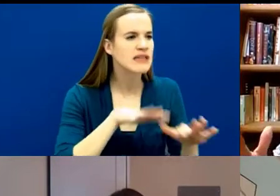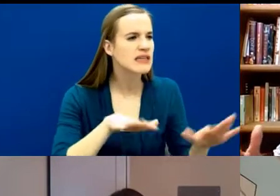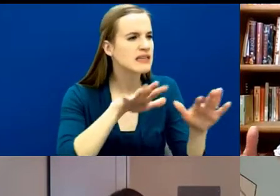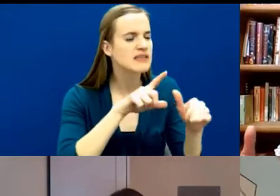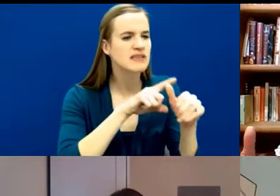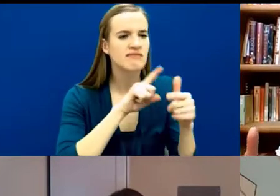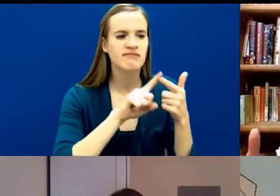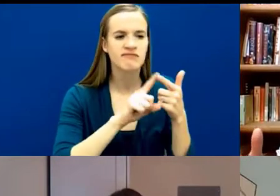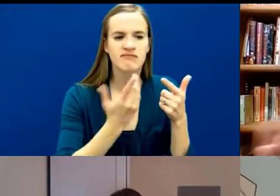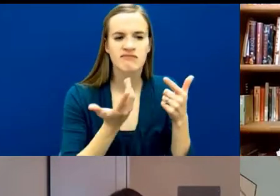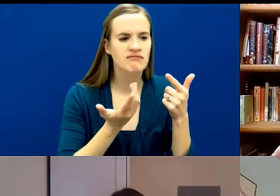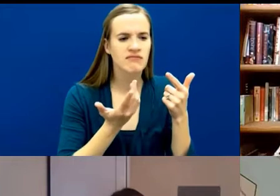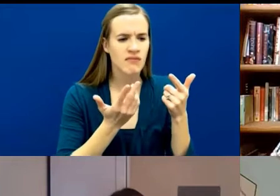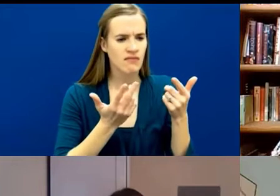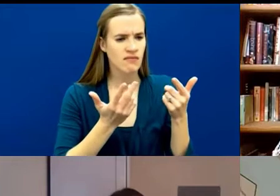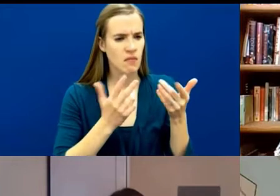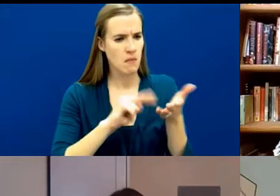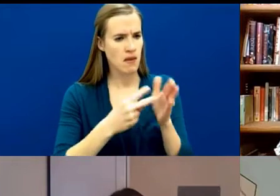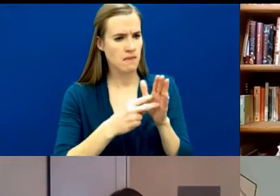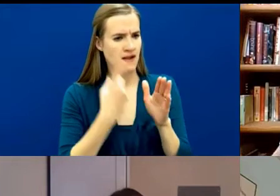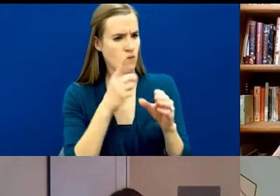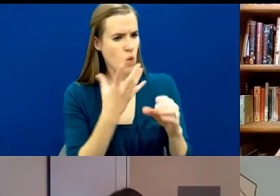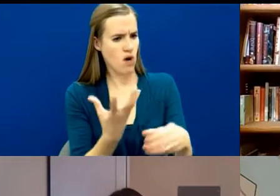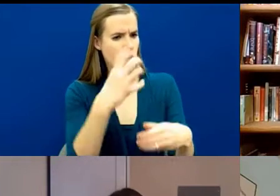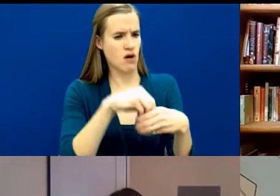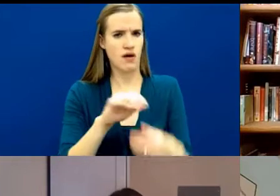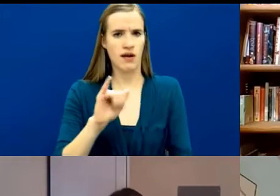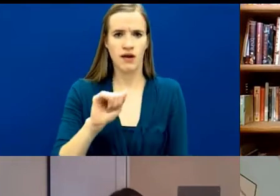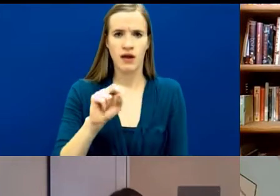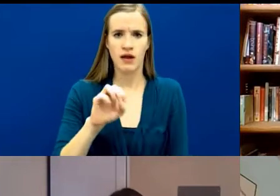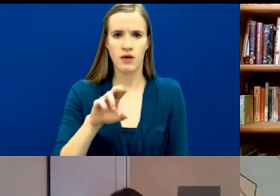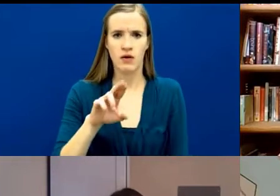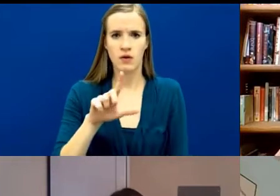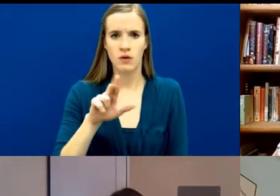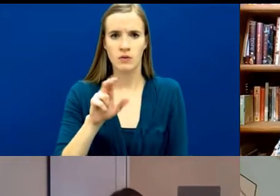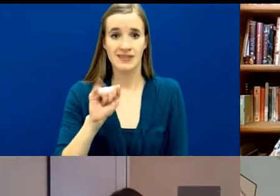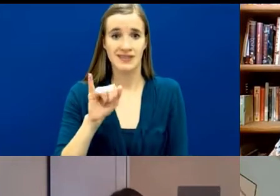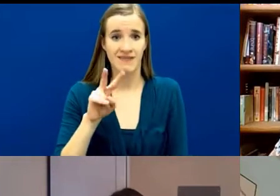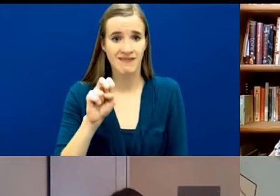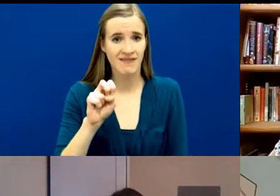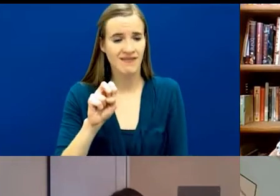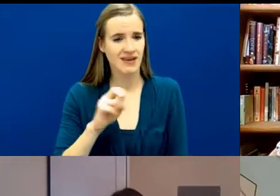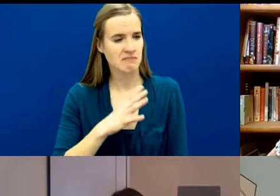means to be inclusive. And I'm wondering if that's if that was like, felt like